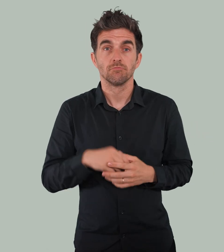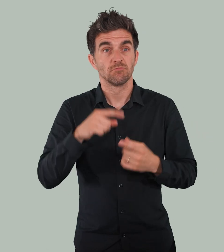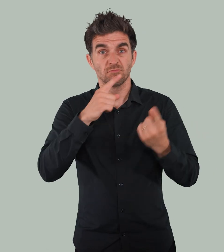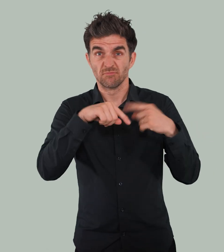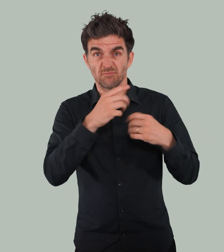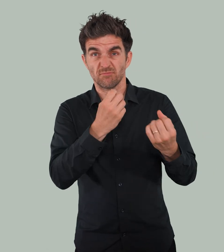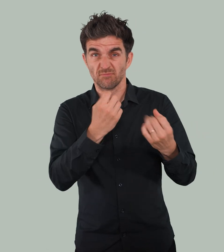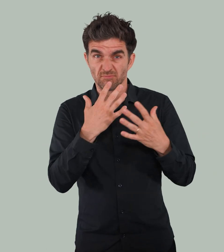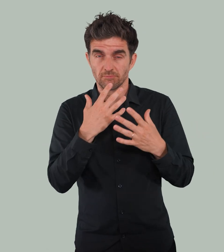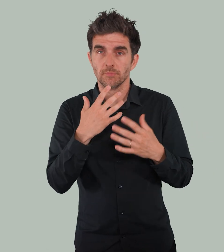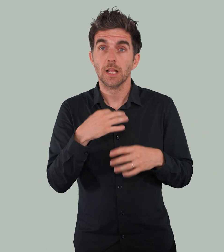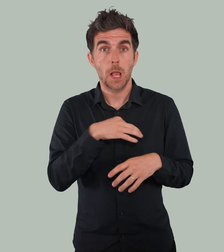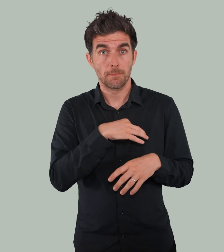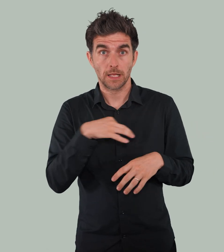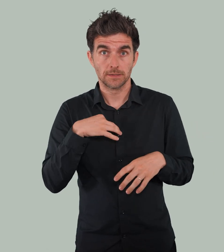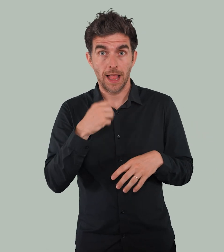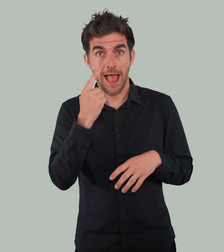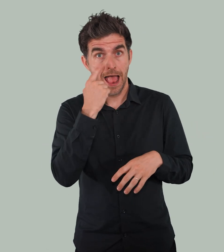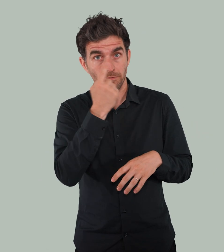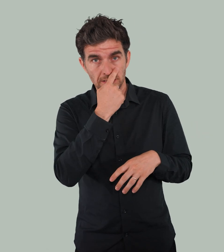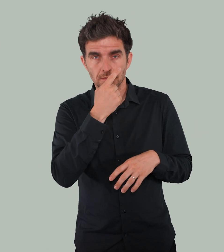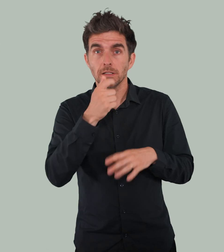Respondents indicate that medical evidence and